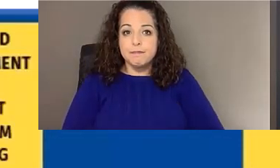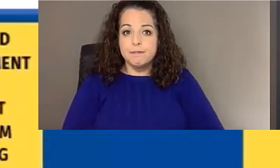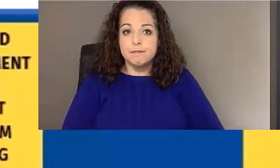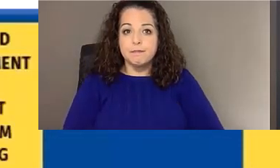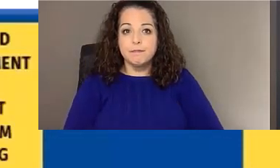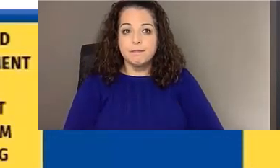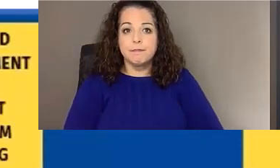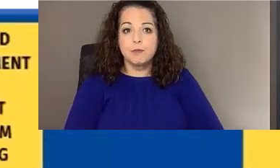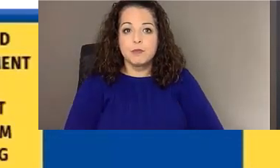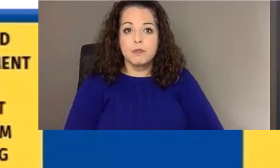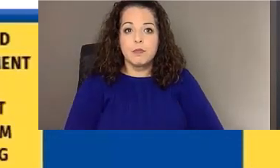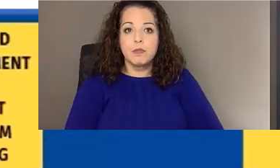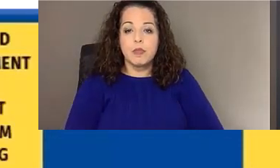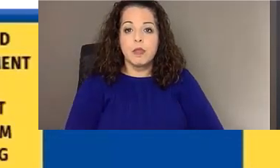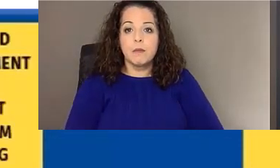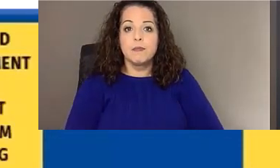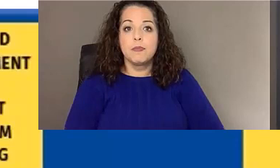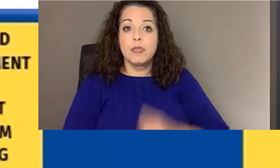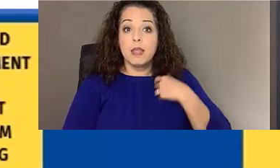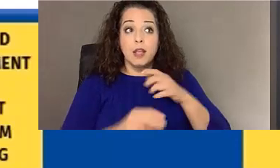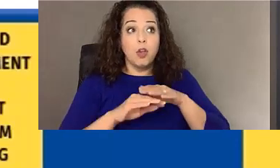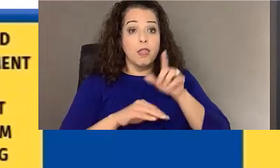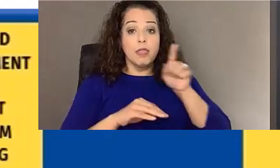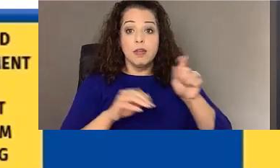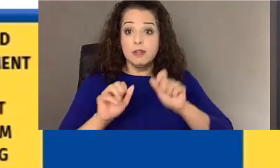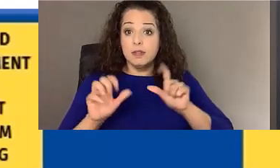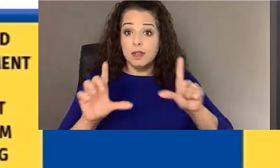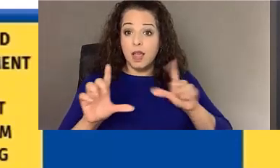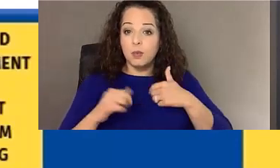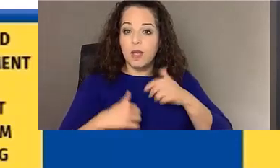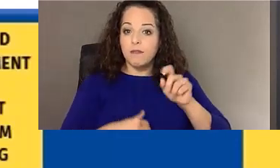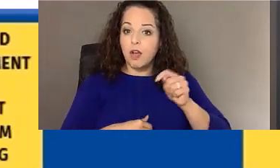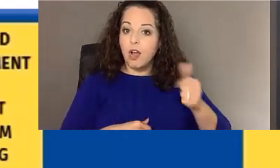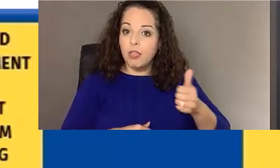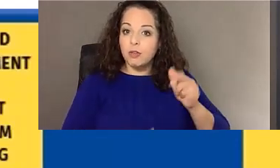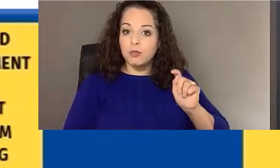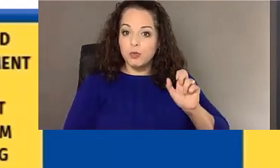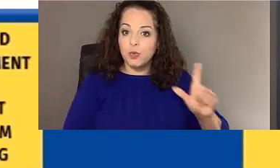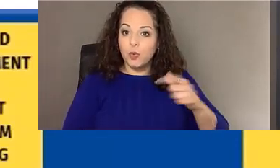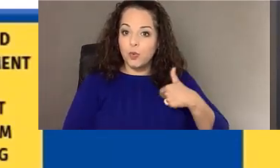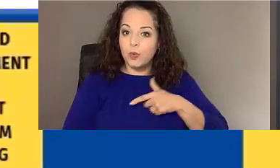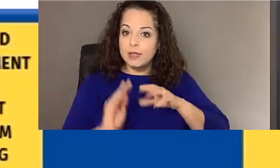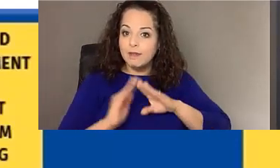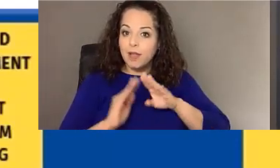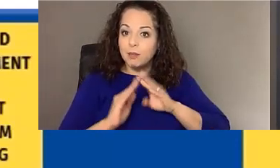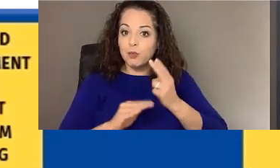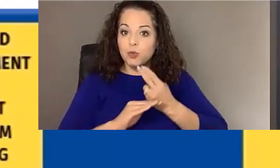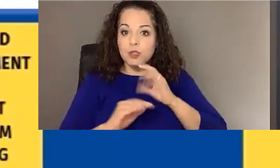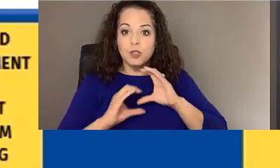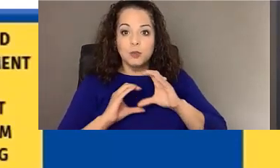And on this slide, I have another tool that we developed that we're using to communicate the program impact